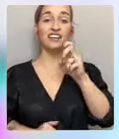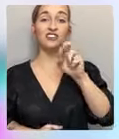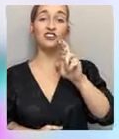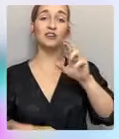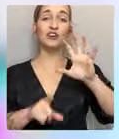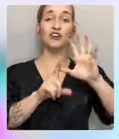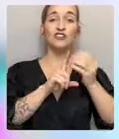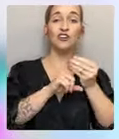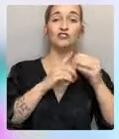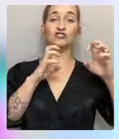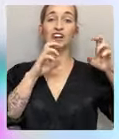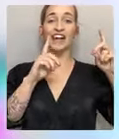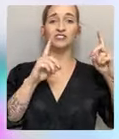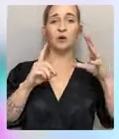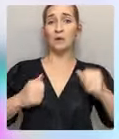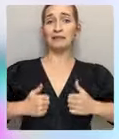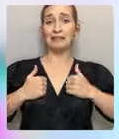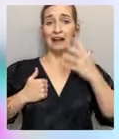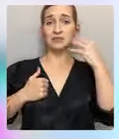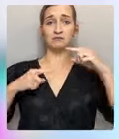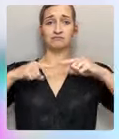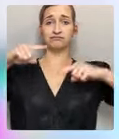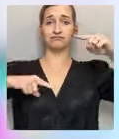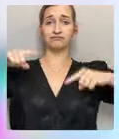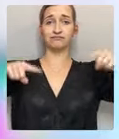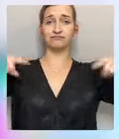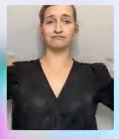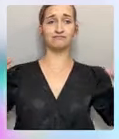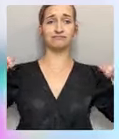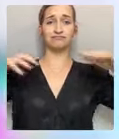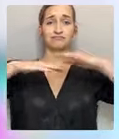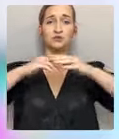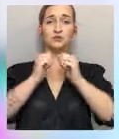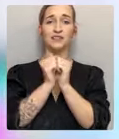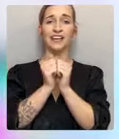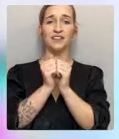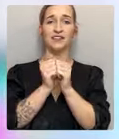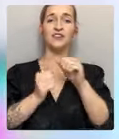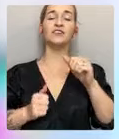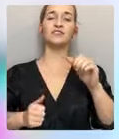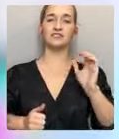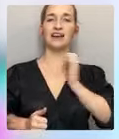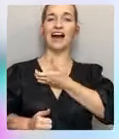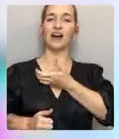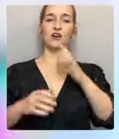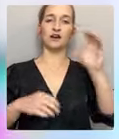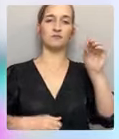like culture, education, or just life experience. And at Resolution we really believe